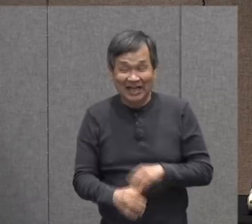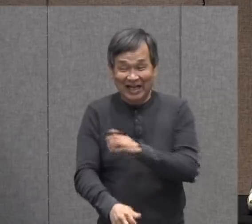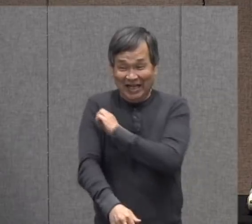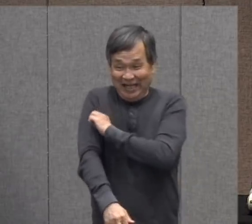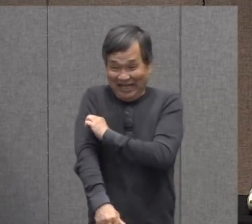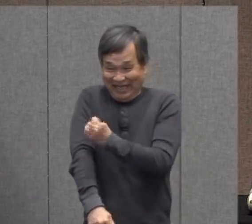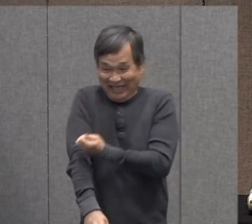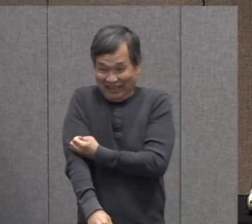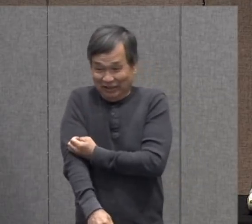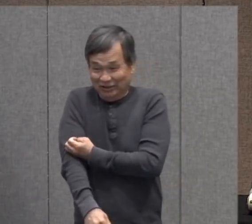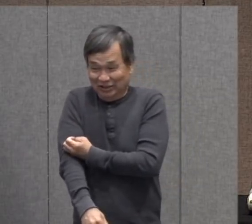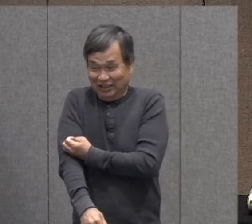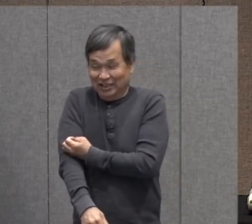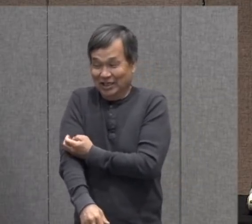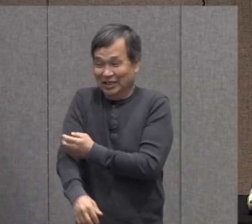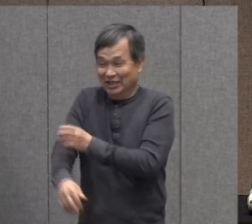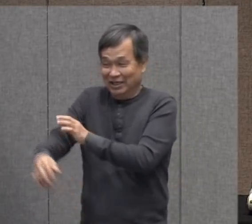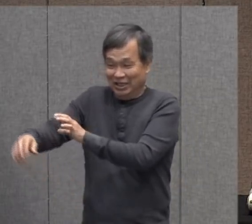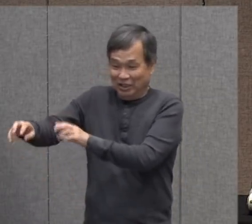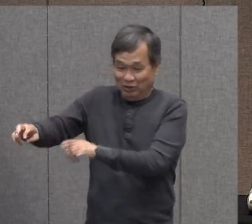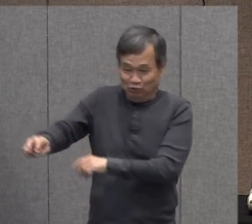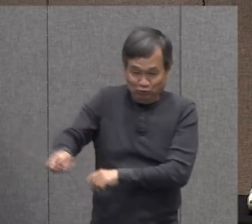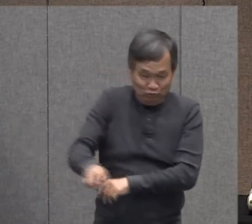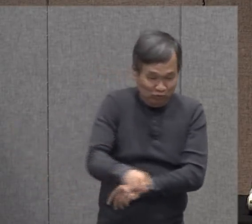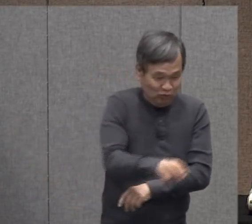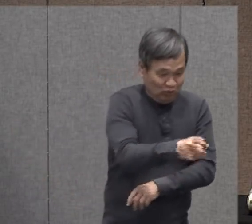What were some examples of energy transfer?